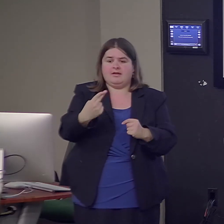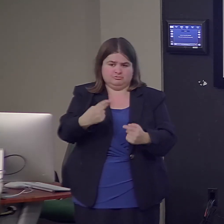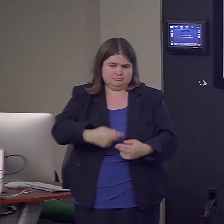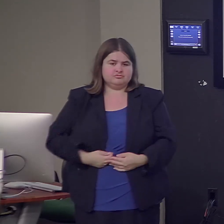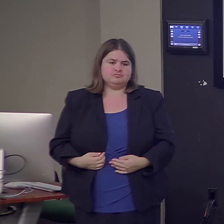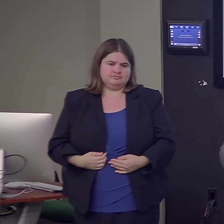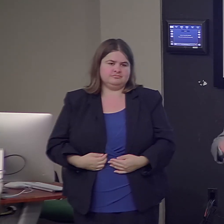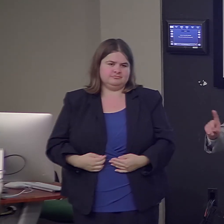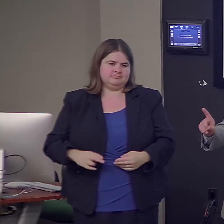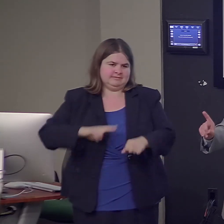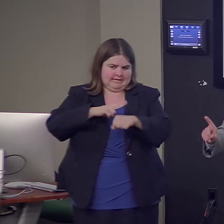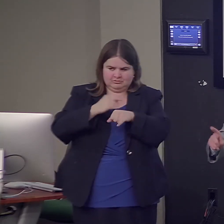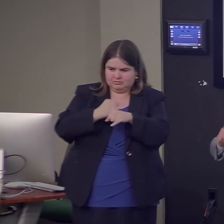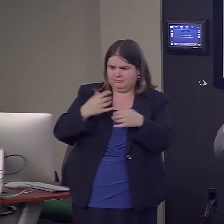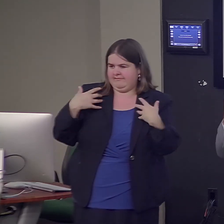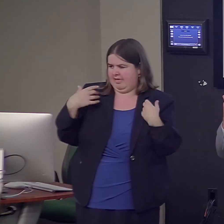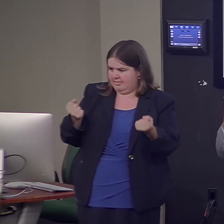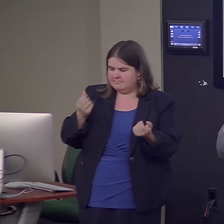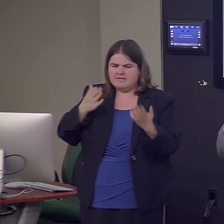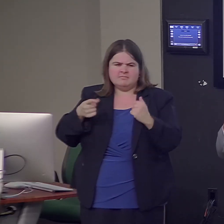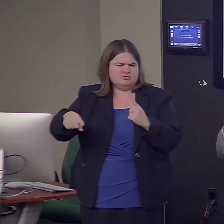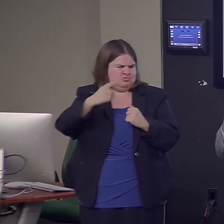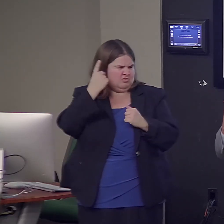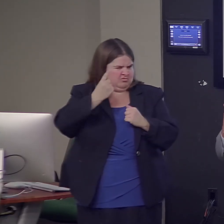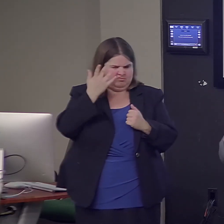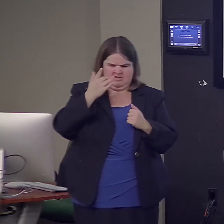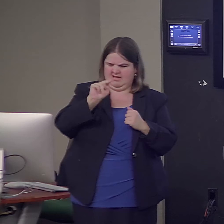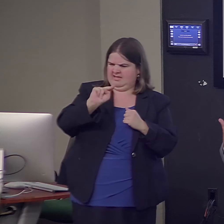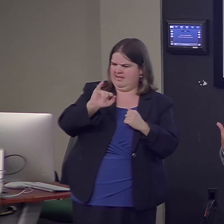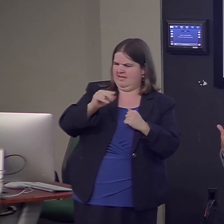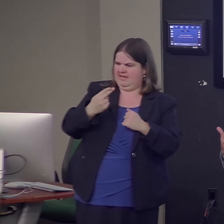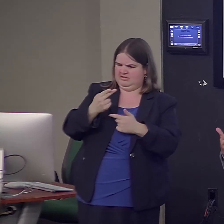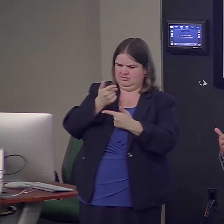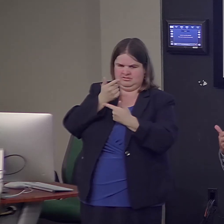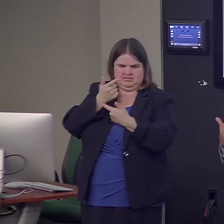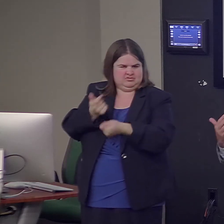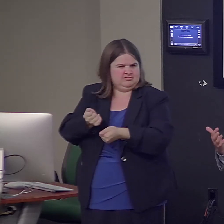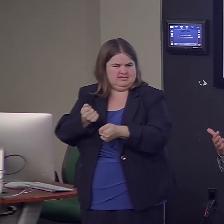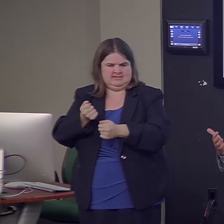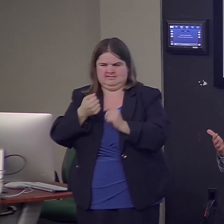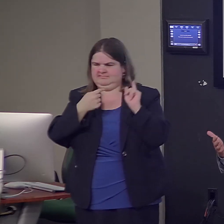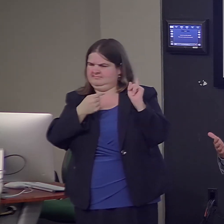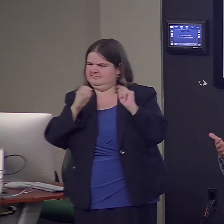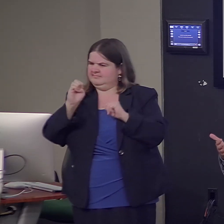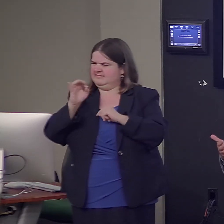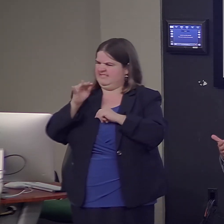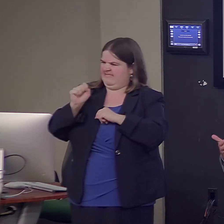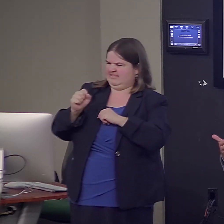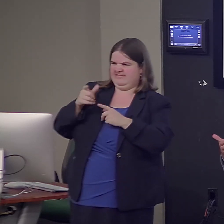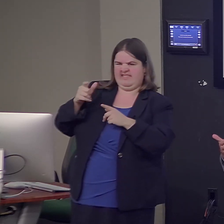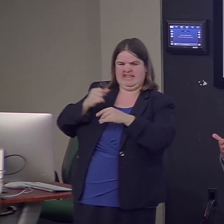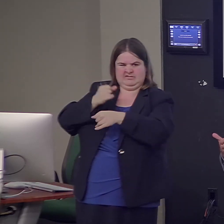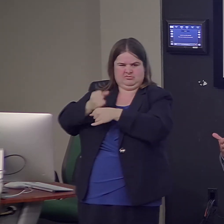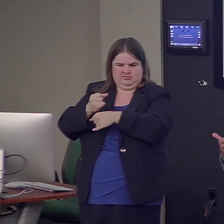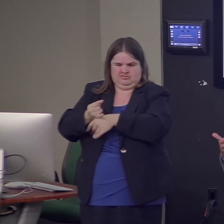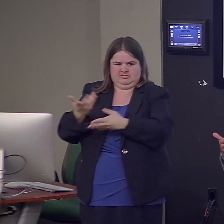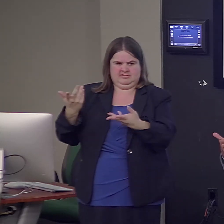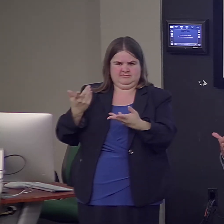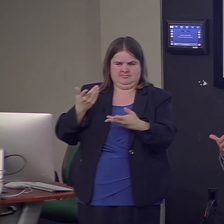National Institute of Health. Now you might ask yourself why is the National Institute of Health interested in the affects of institutionalization in Romania